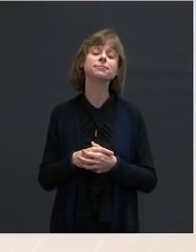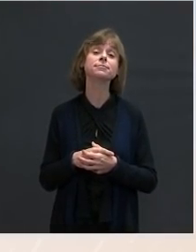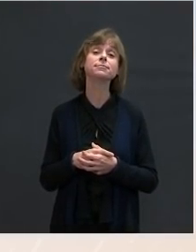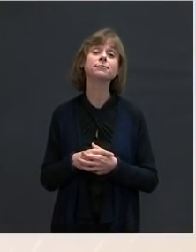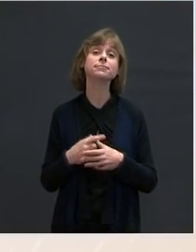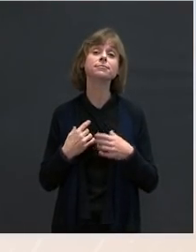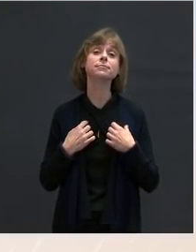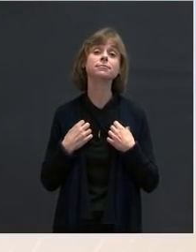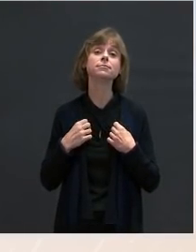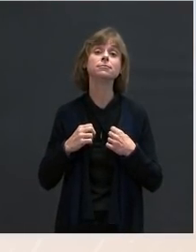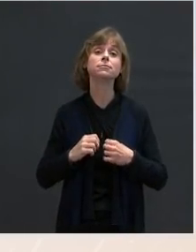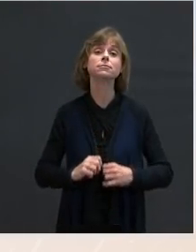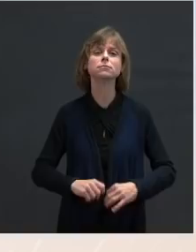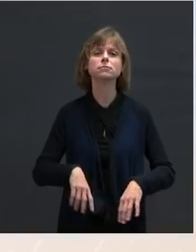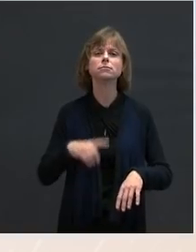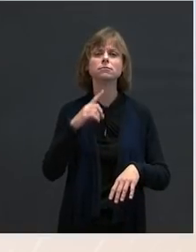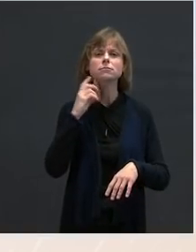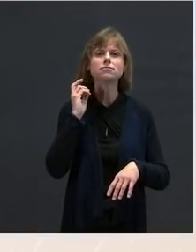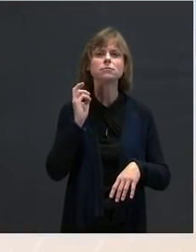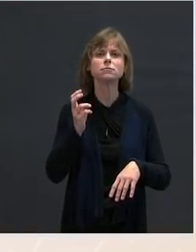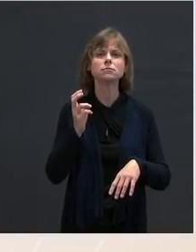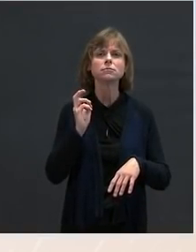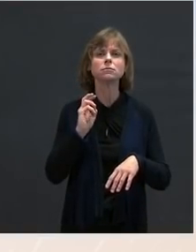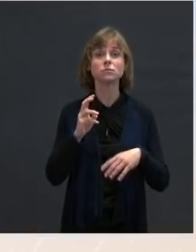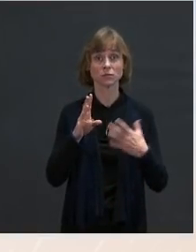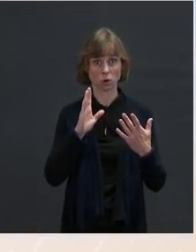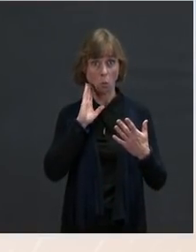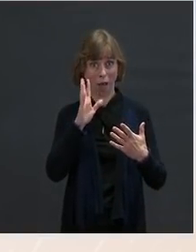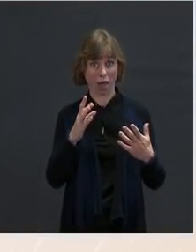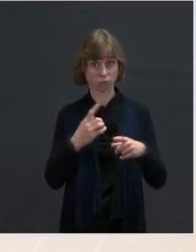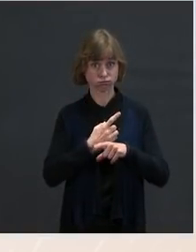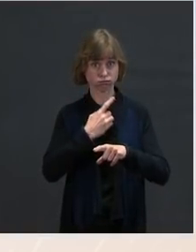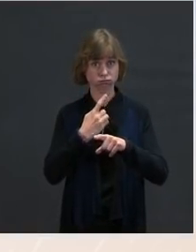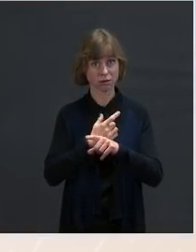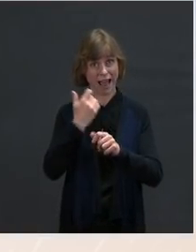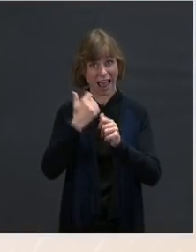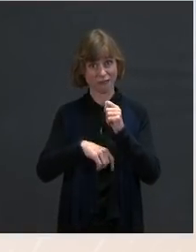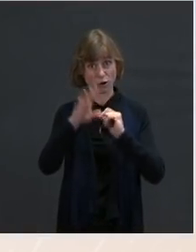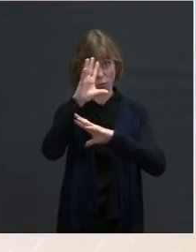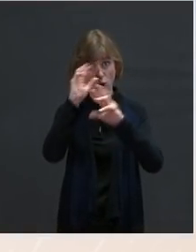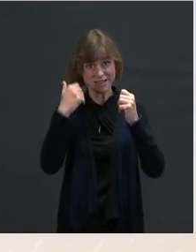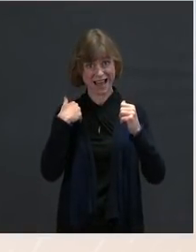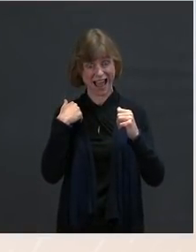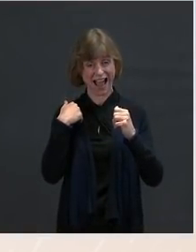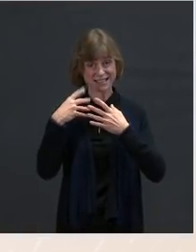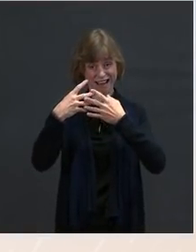The Press: Will he get to pick the inquisitors himself? Ms. Psaki: Well, typically, any President has a list of people that they're going to call upon.